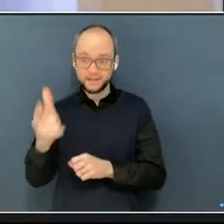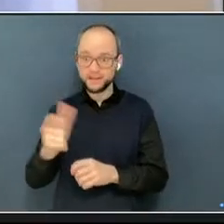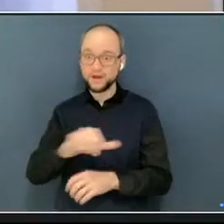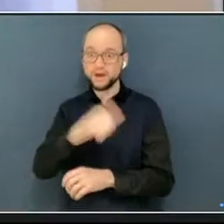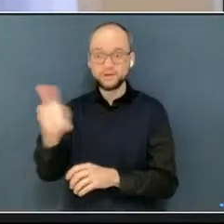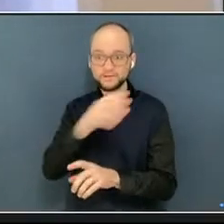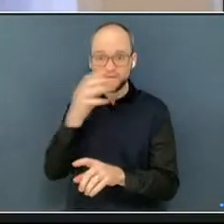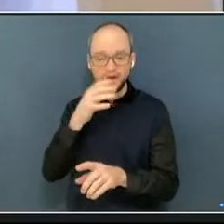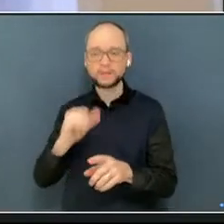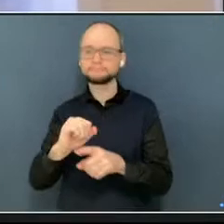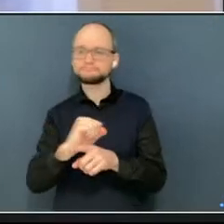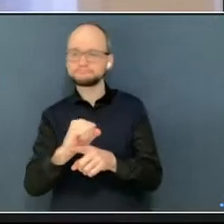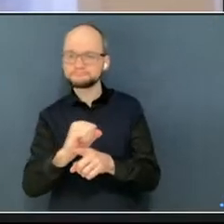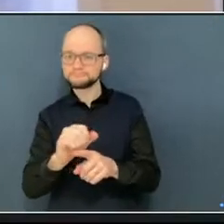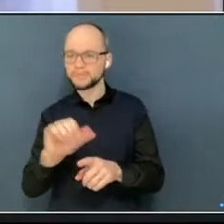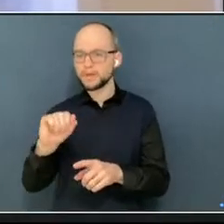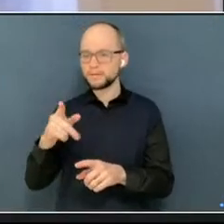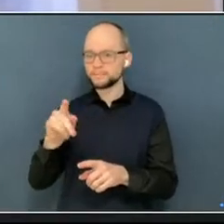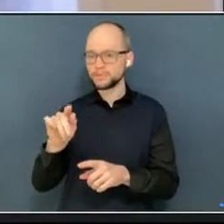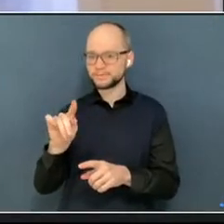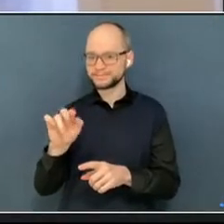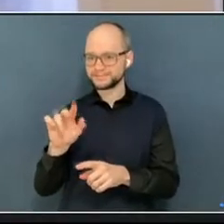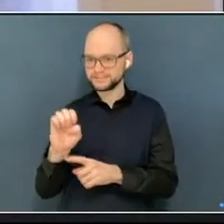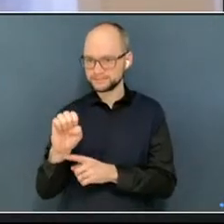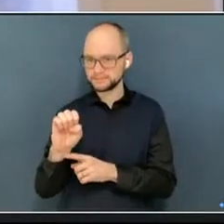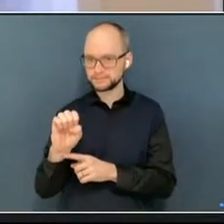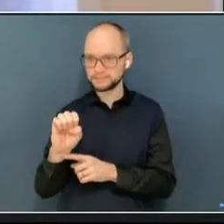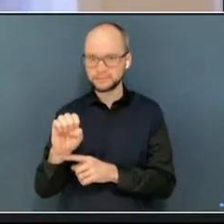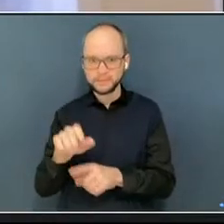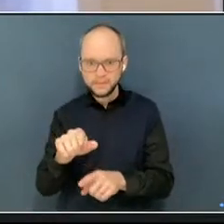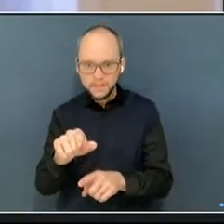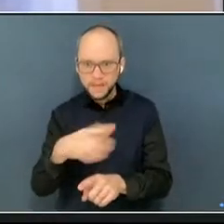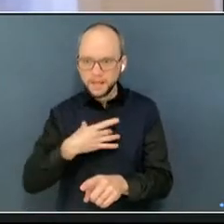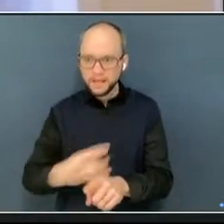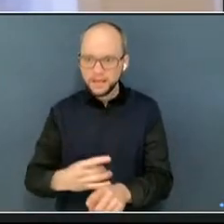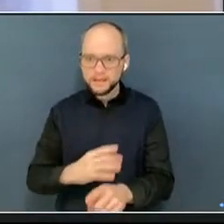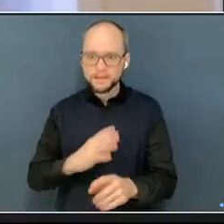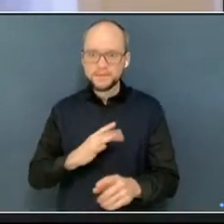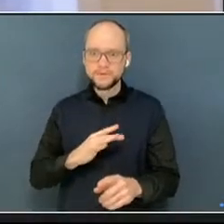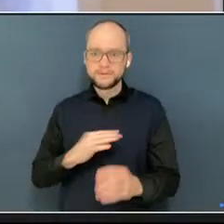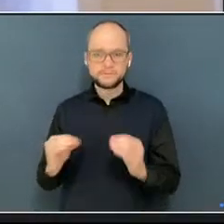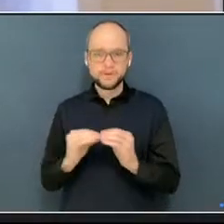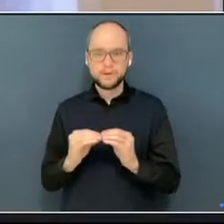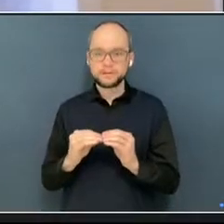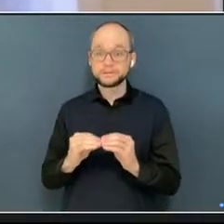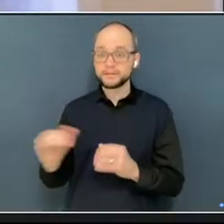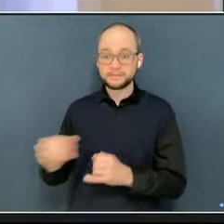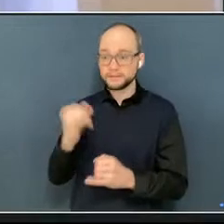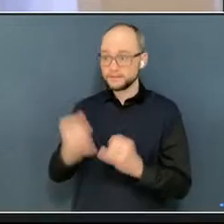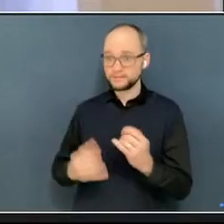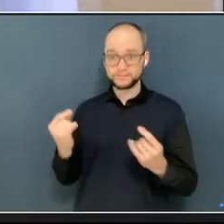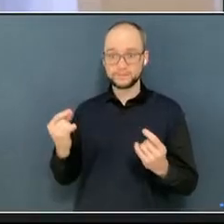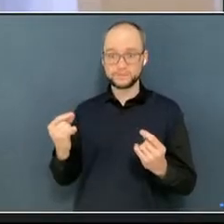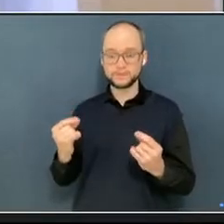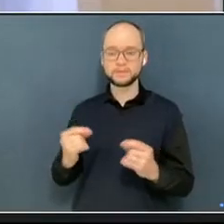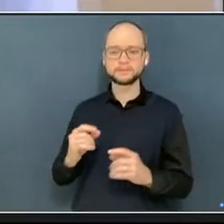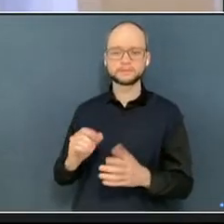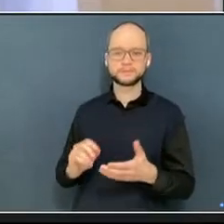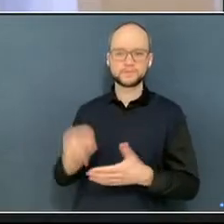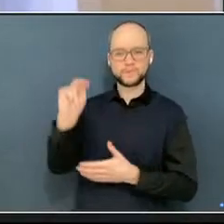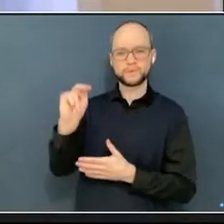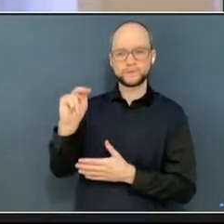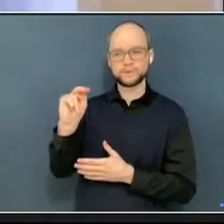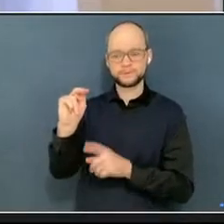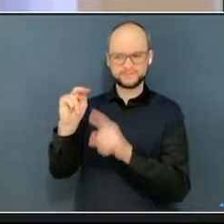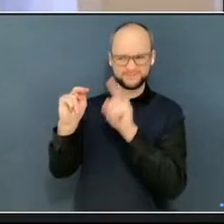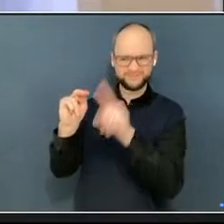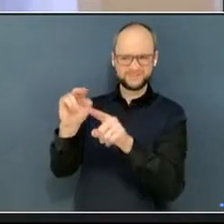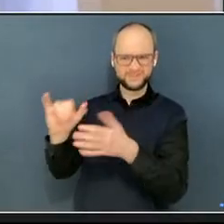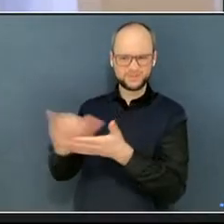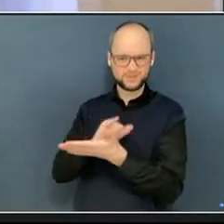I like it even more. Final stop, upstate New York. To Fairmont. The home and farm of Mr. George Getz.